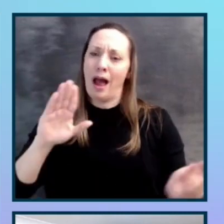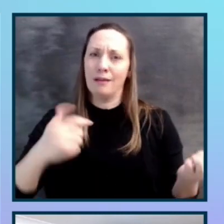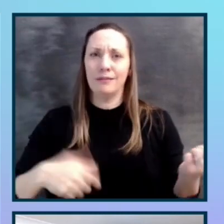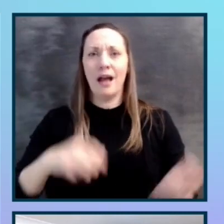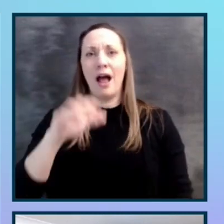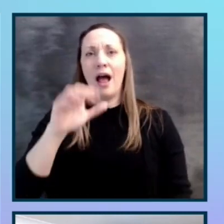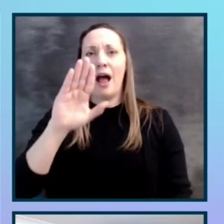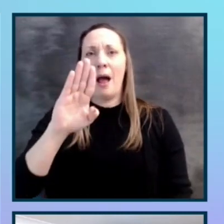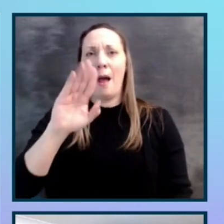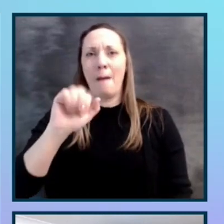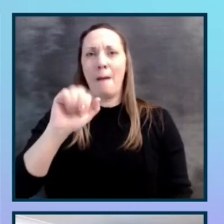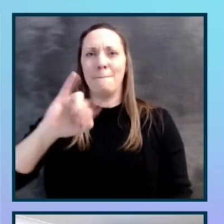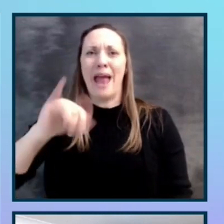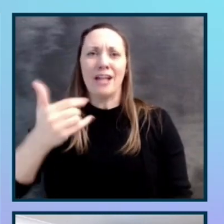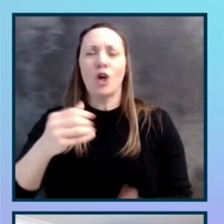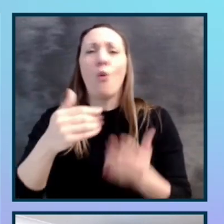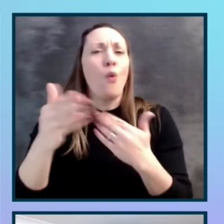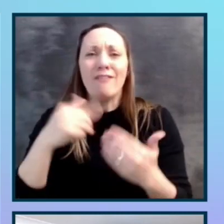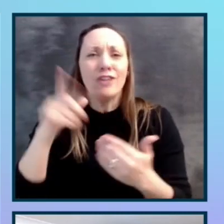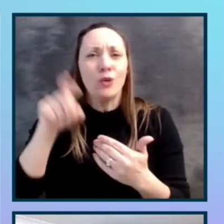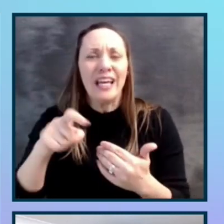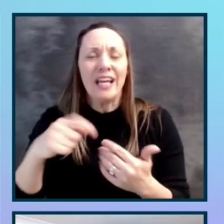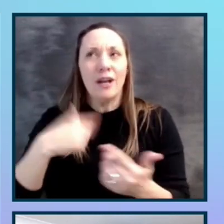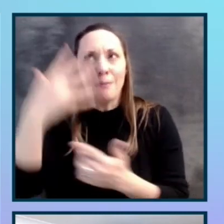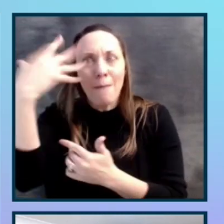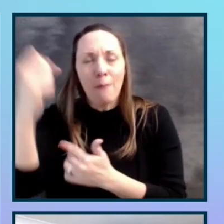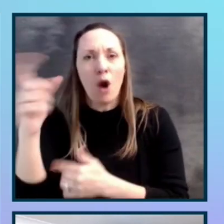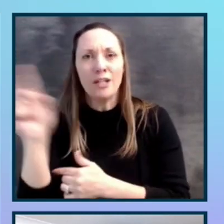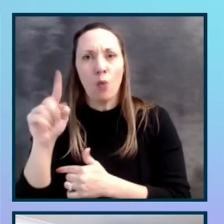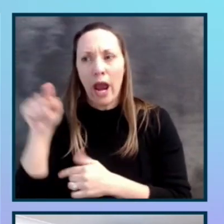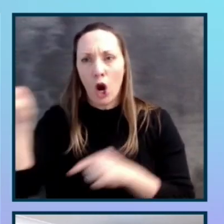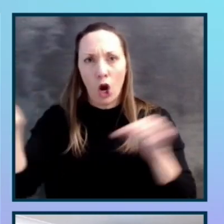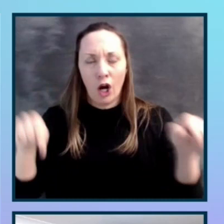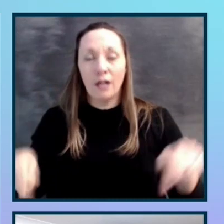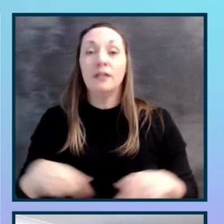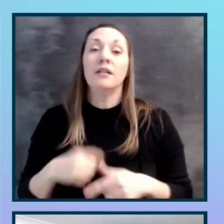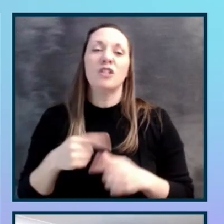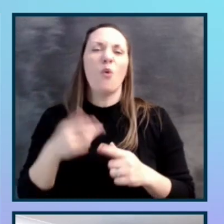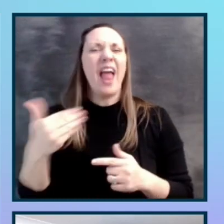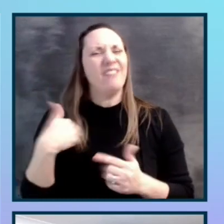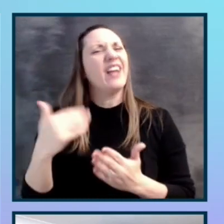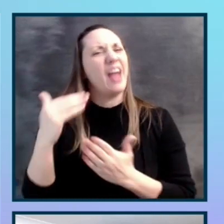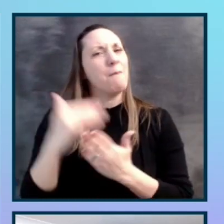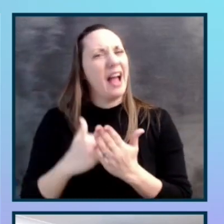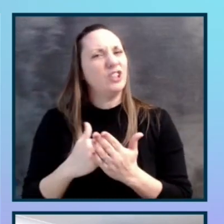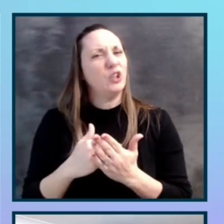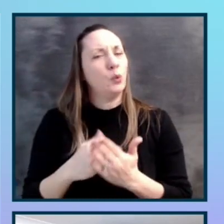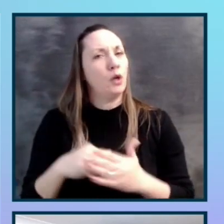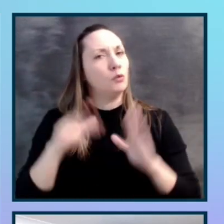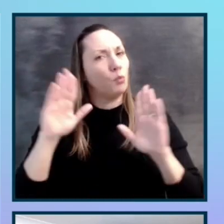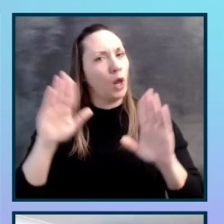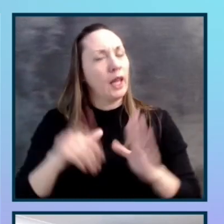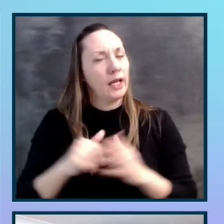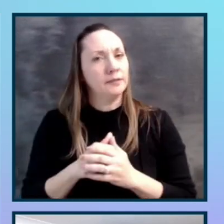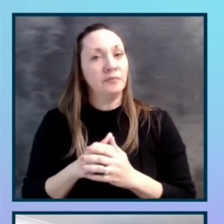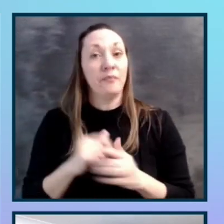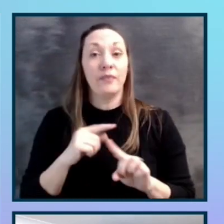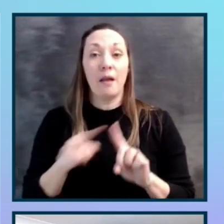or anything else. But there you know, so having the narration outta this all was brilliant. It was a great step forward, but there was one big issue with the fluidity,